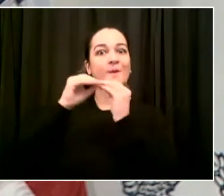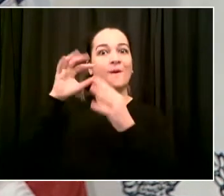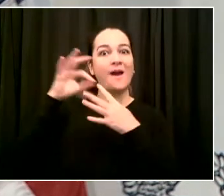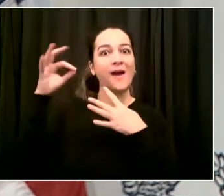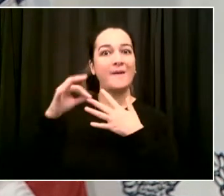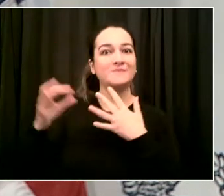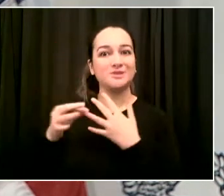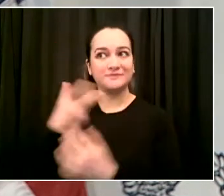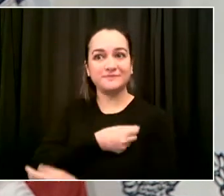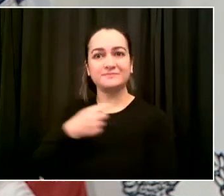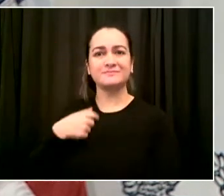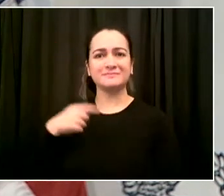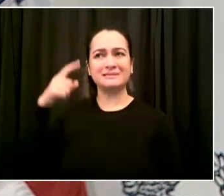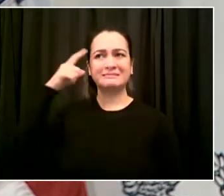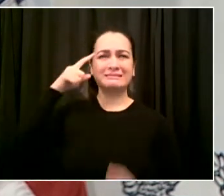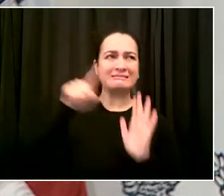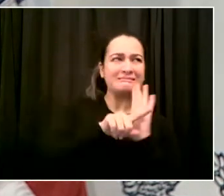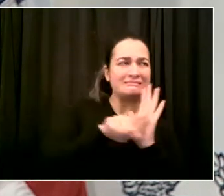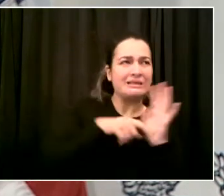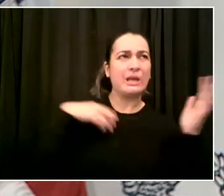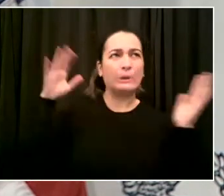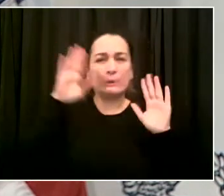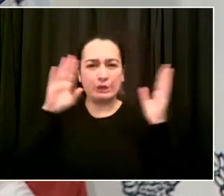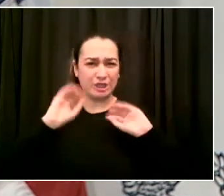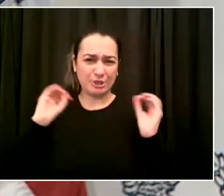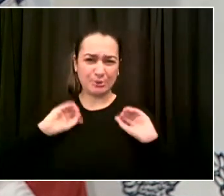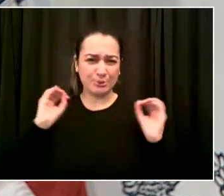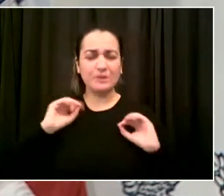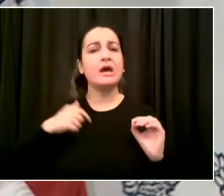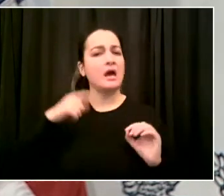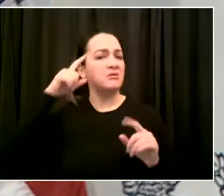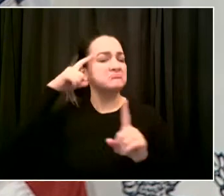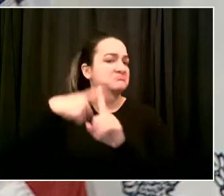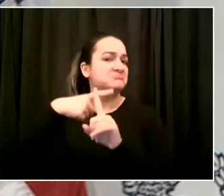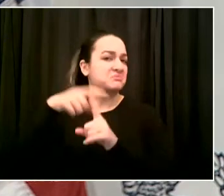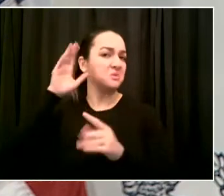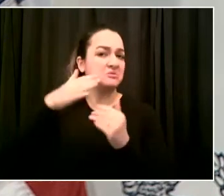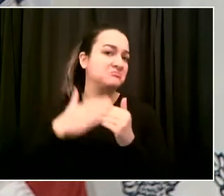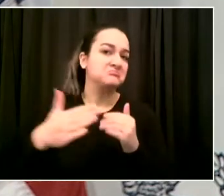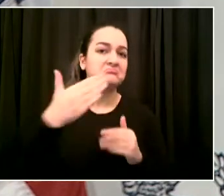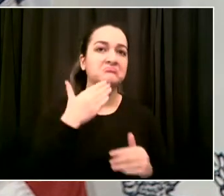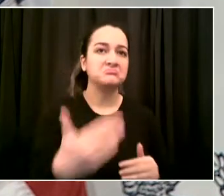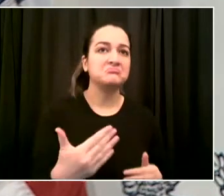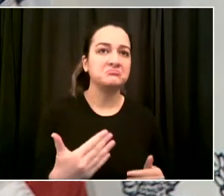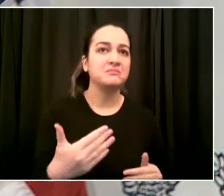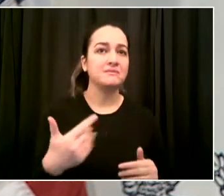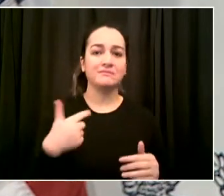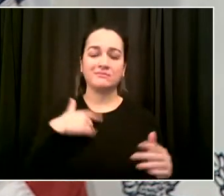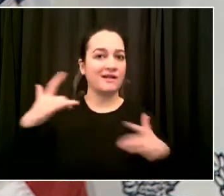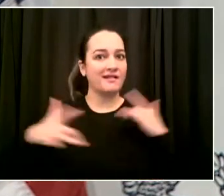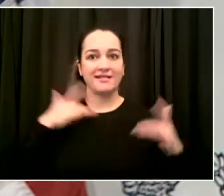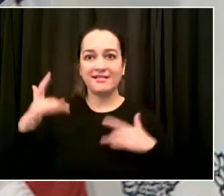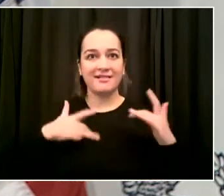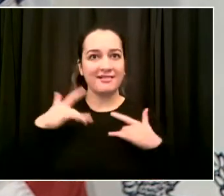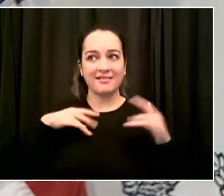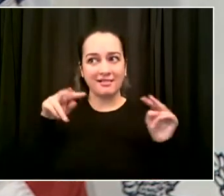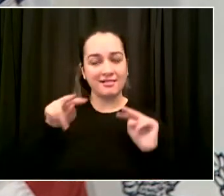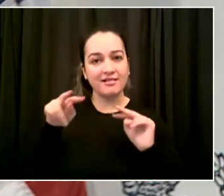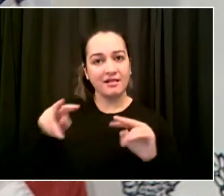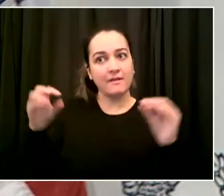POTENTIALLY JUST A WEWEKE O OSOR . . WE ARE GOING TO GET THERE. I DON'T HAVE A DOUBT IN MY MIND. WE JUST DON'T KNOW EXACTCTY L